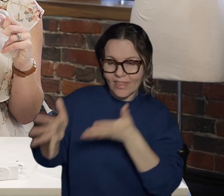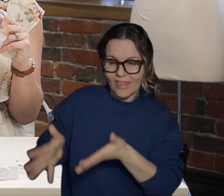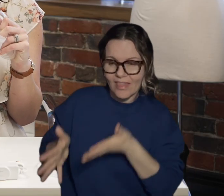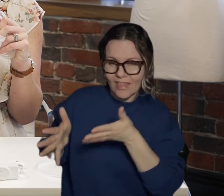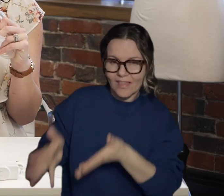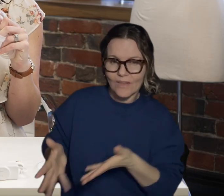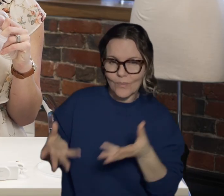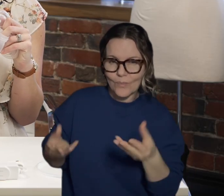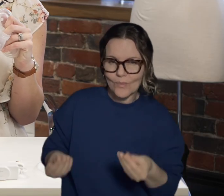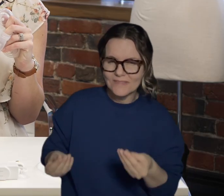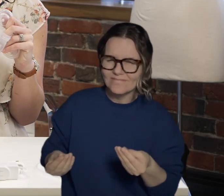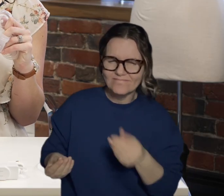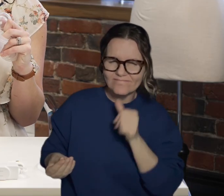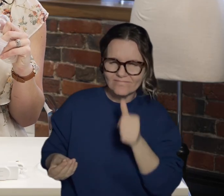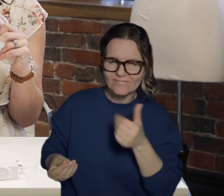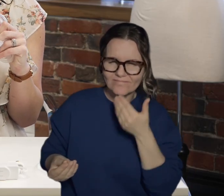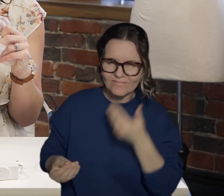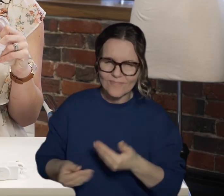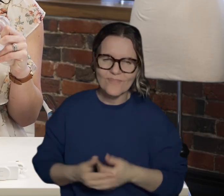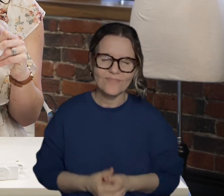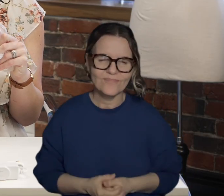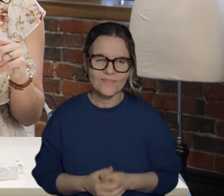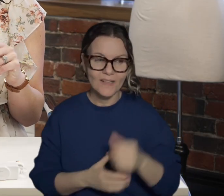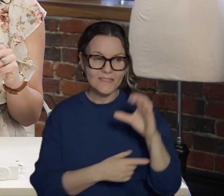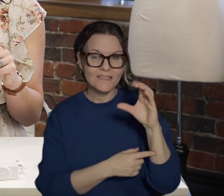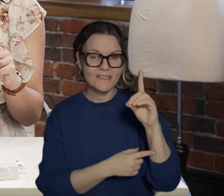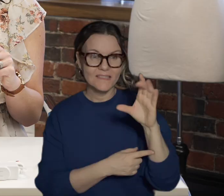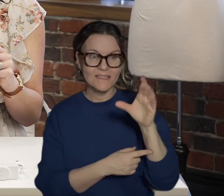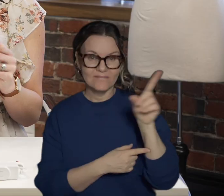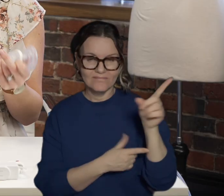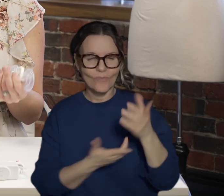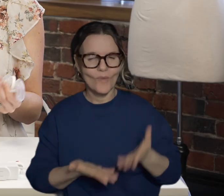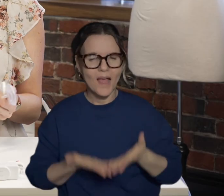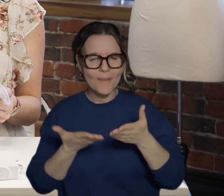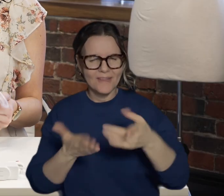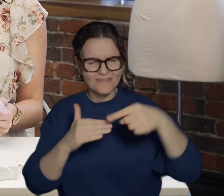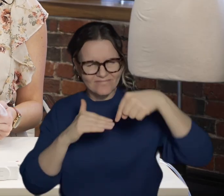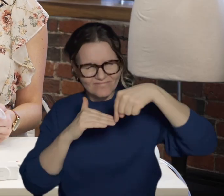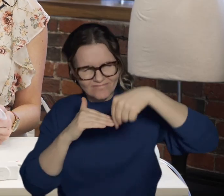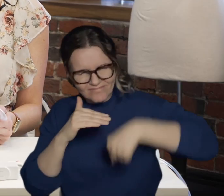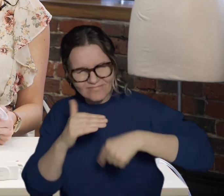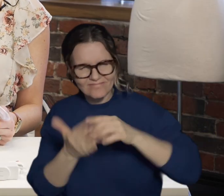to take these out pretty quickly so they don't sit in that wet environment the other recommendation